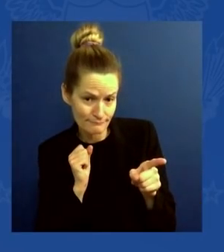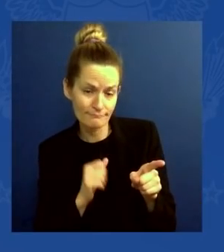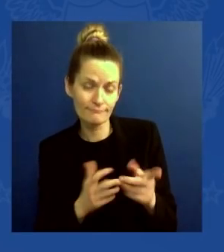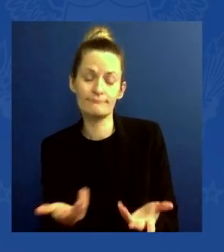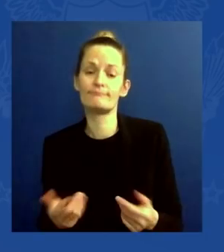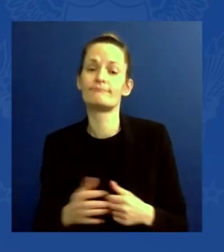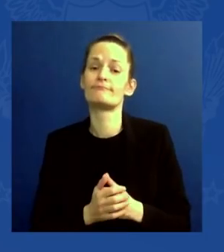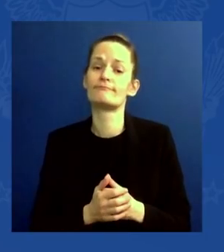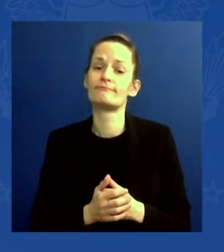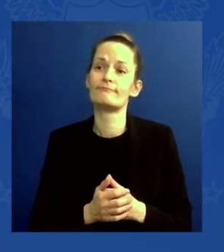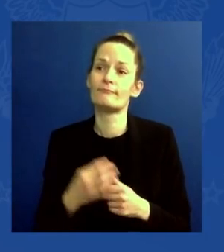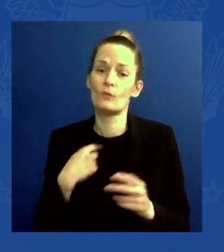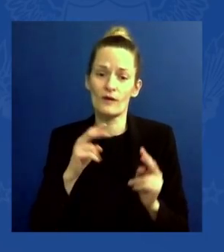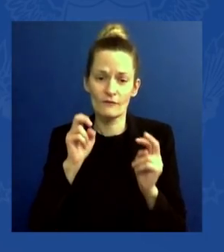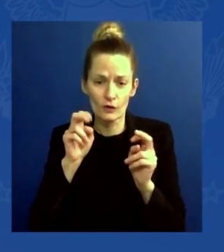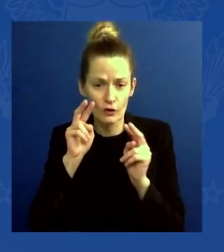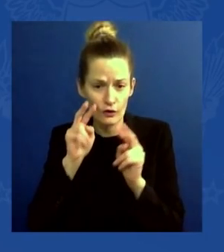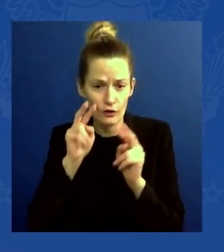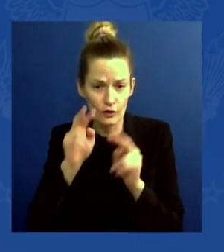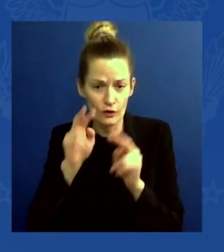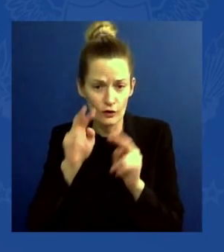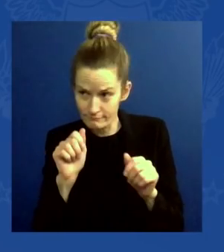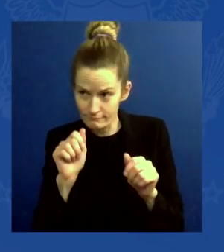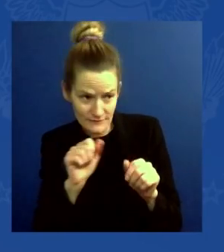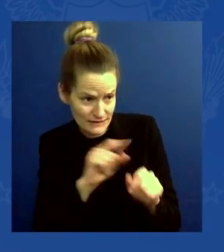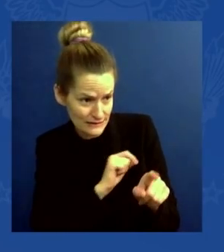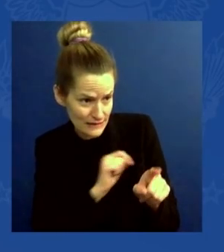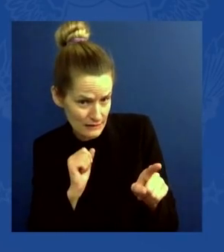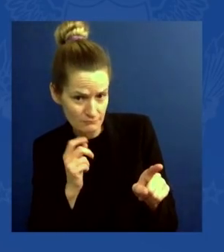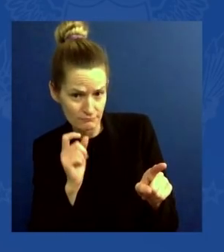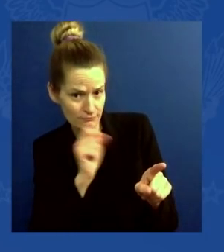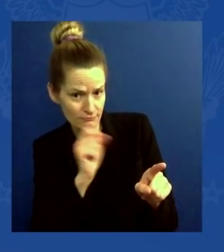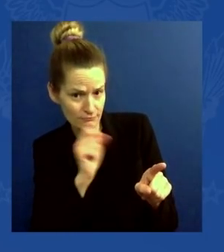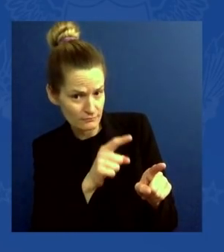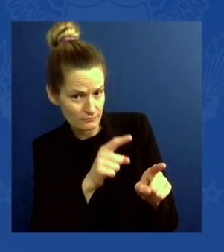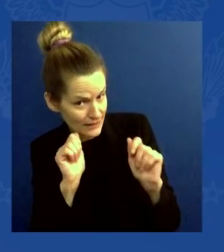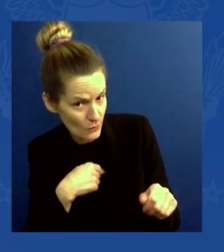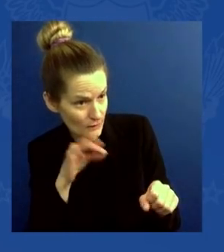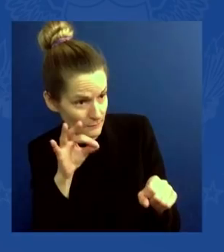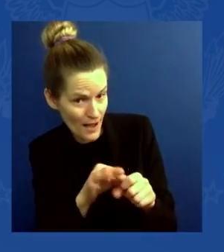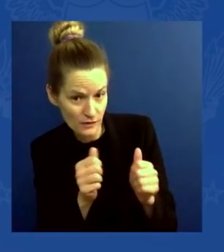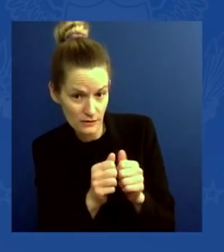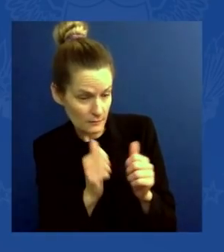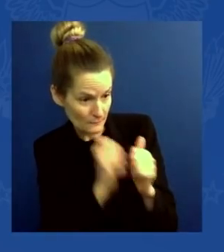And all along, you told me I can't do any of it anyway. From the very beginning. No, no, come on, be honest.